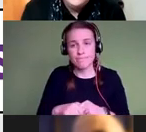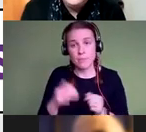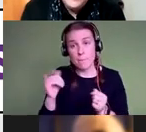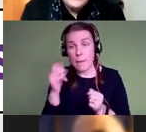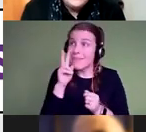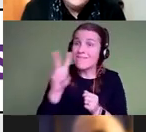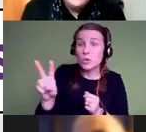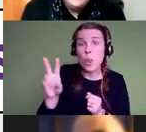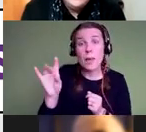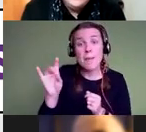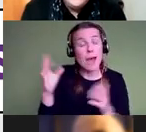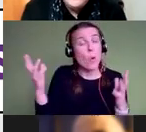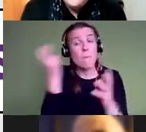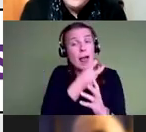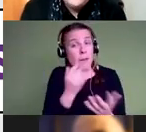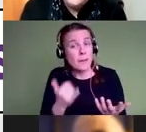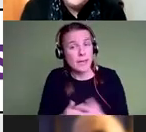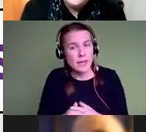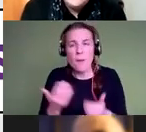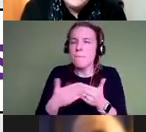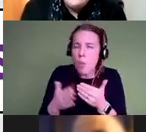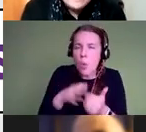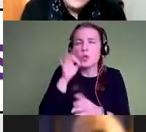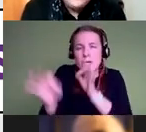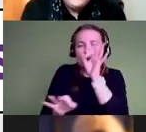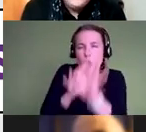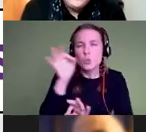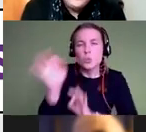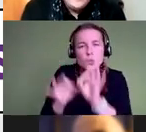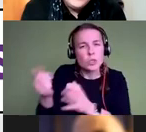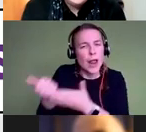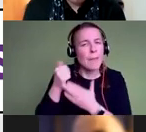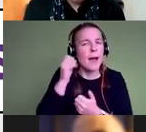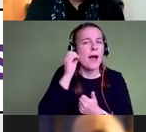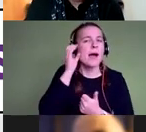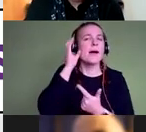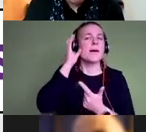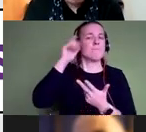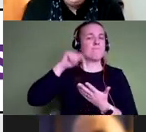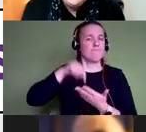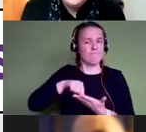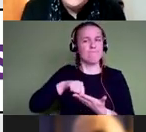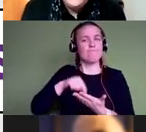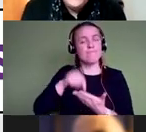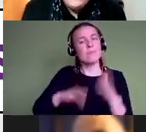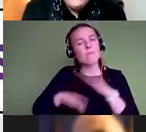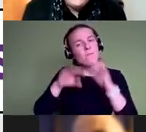Can they twist the torso or arms, or are they restricting? Do they have difficulty with Proprioception, which is knowing where